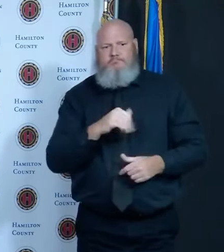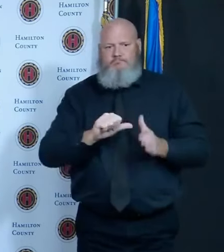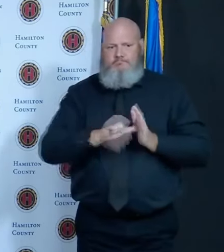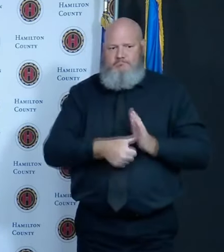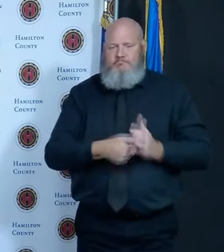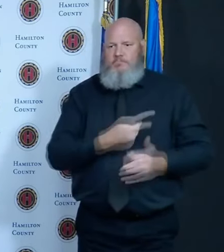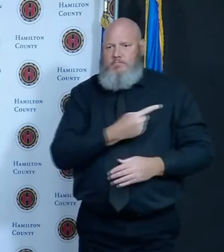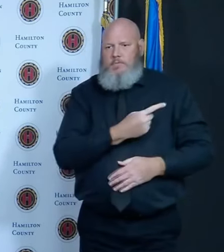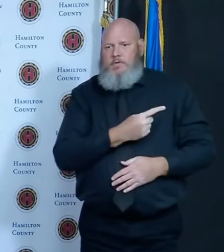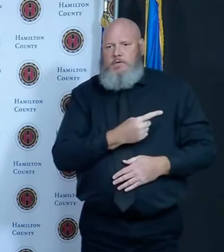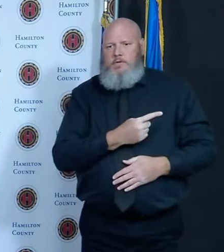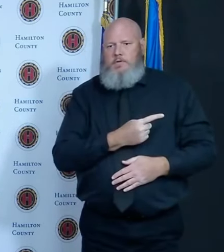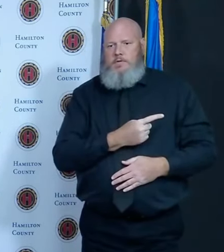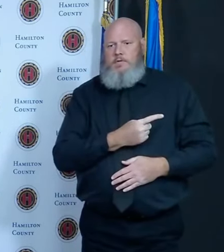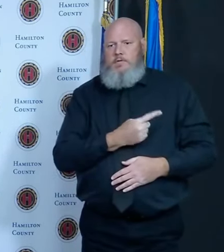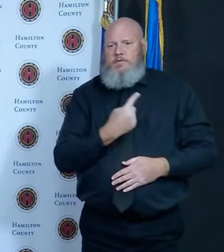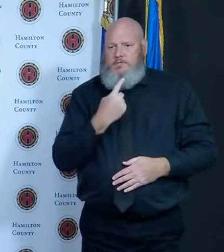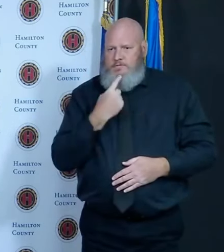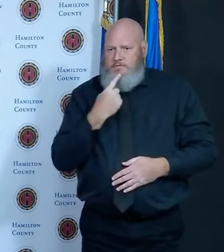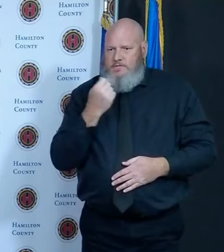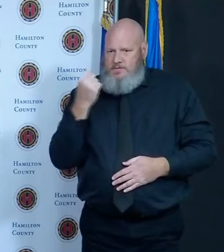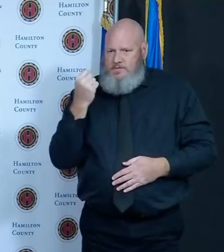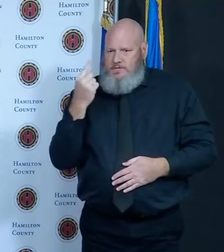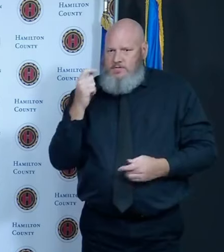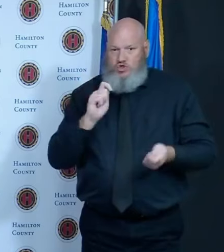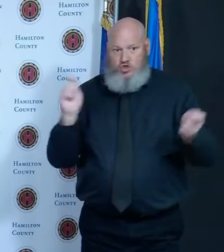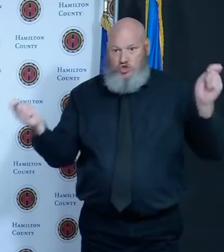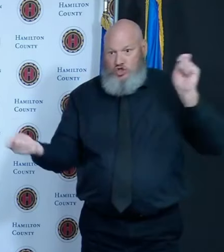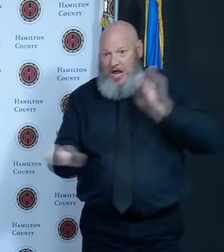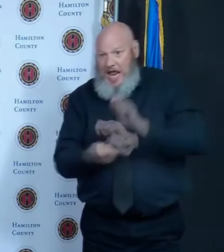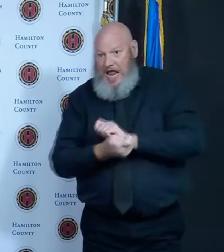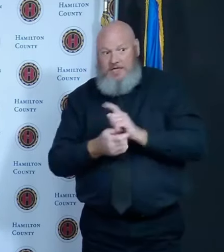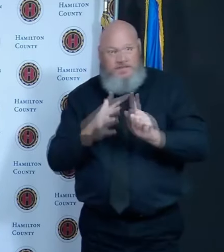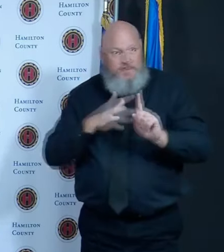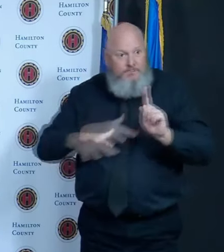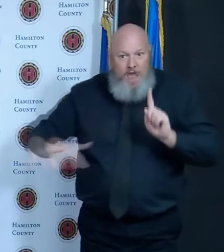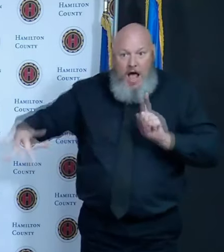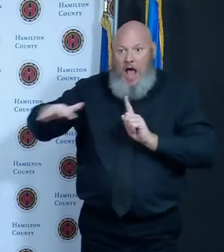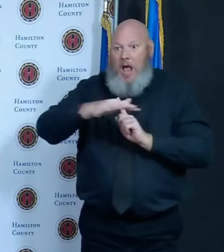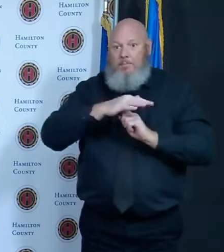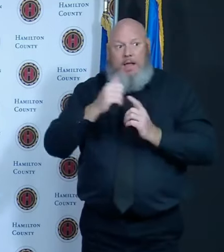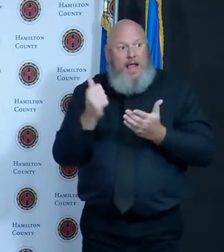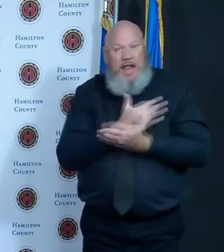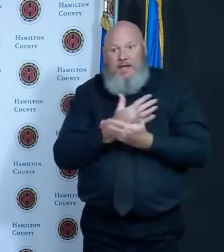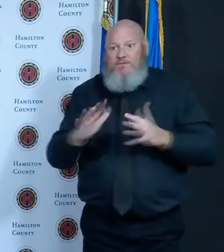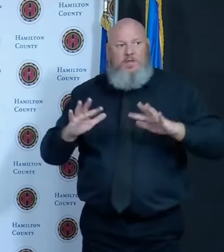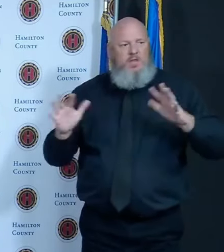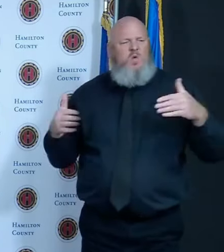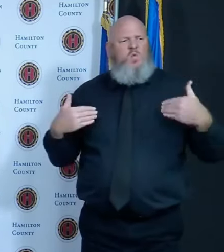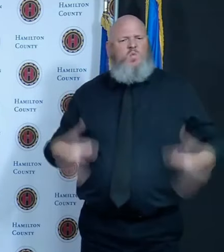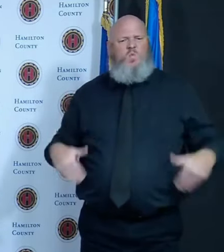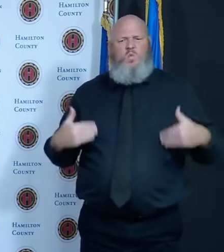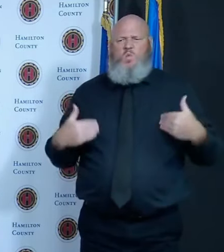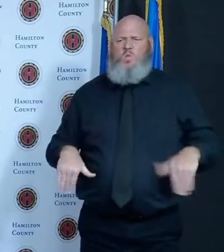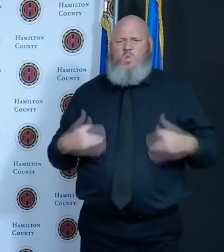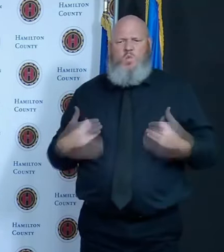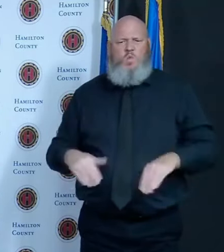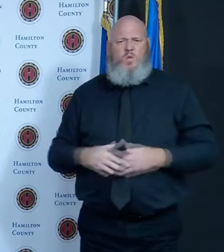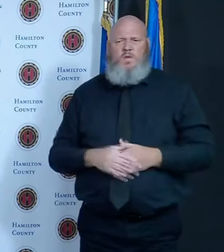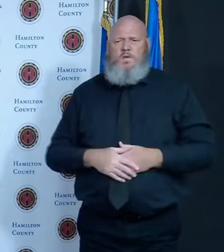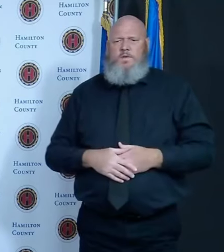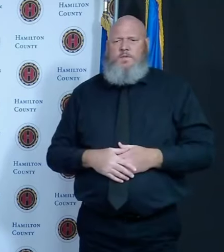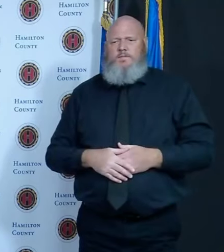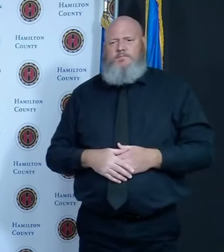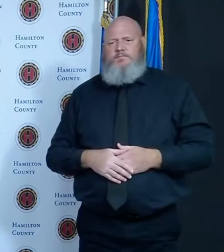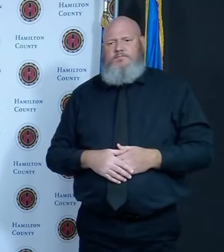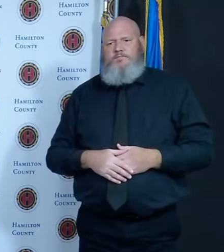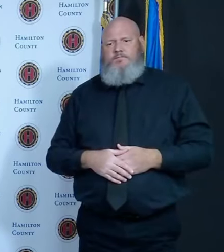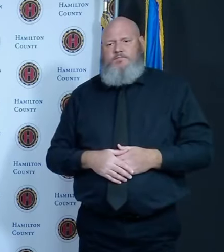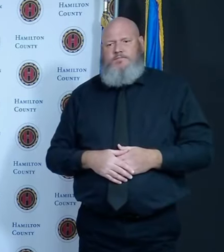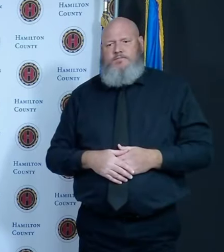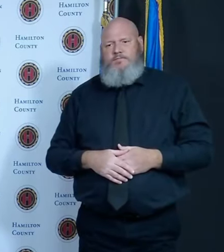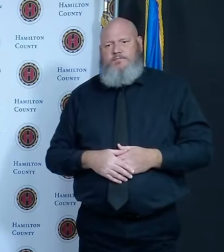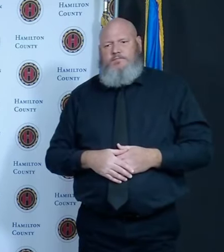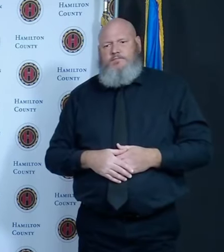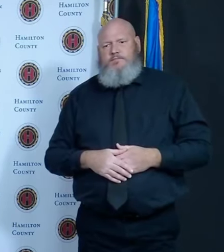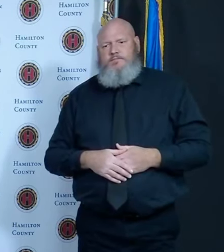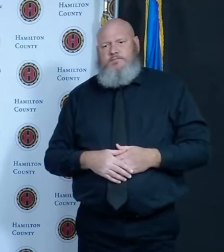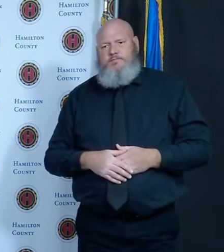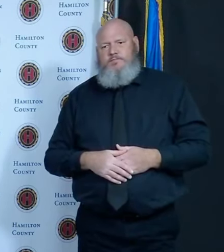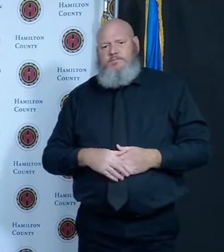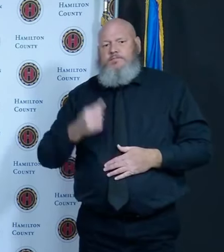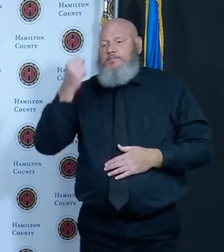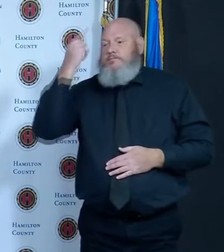change in the environment from not being able to do their elective surgeries or to